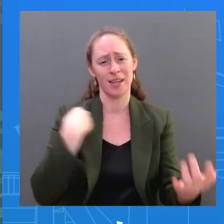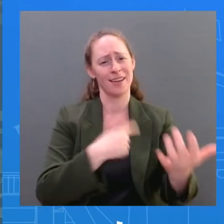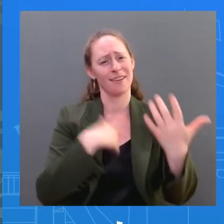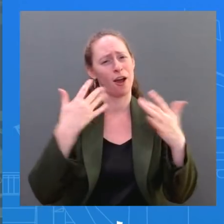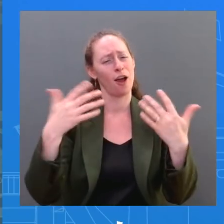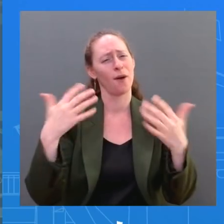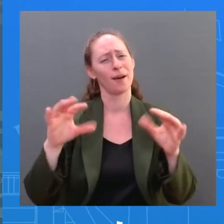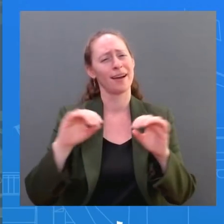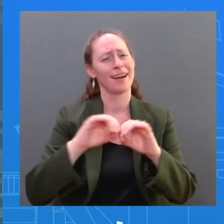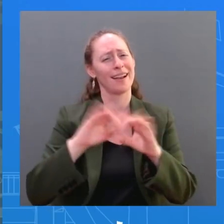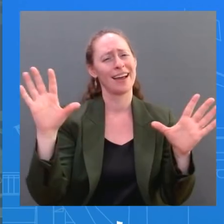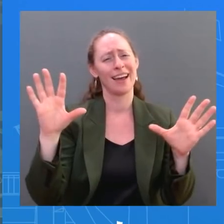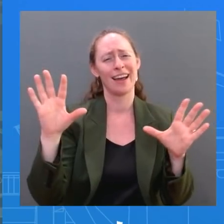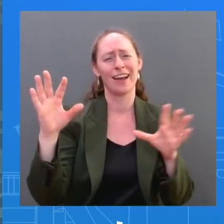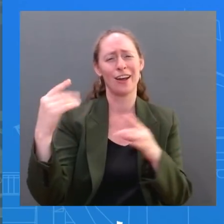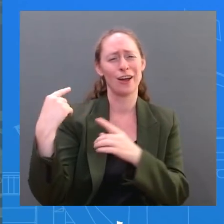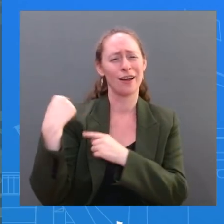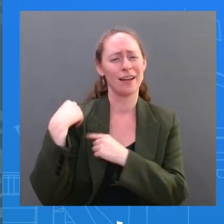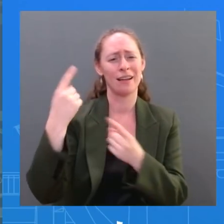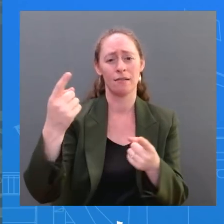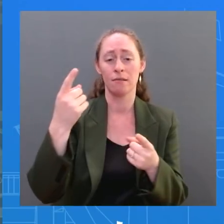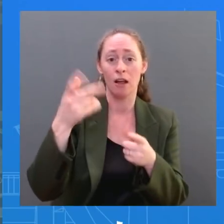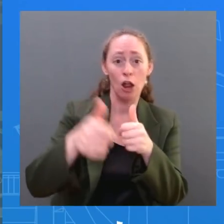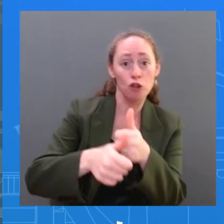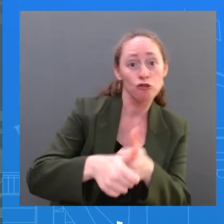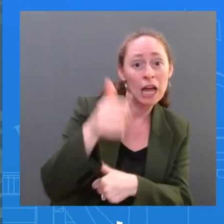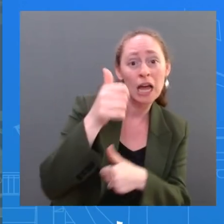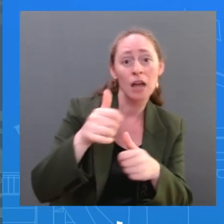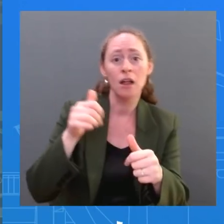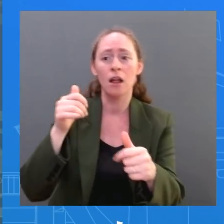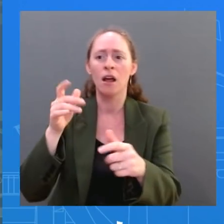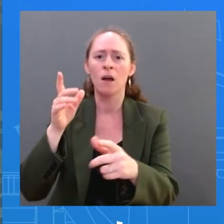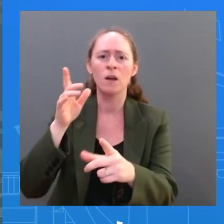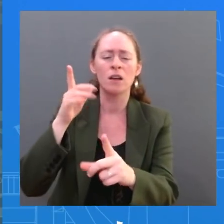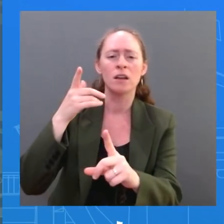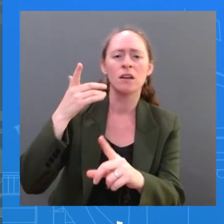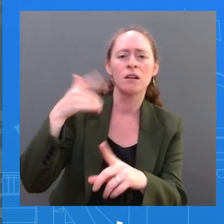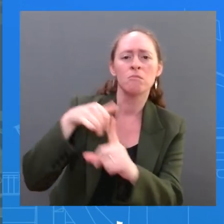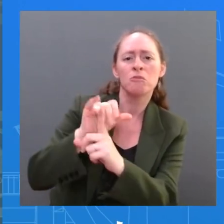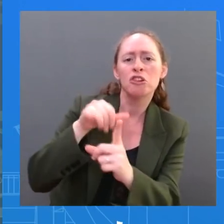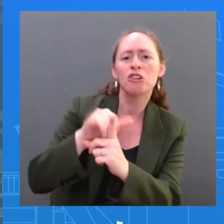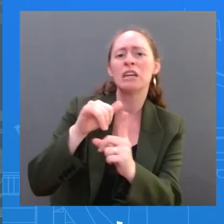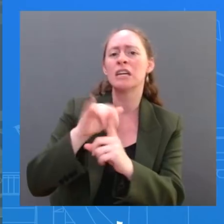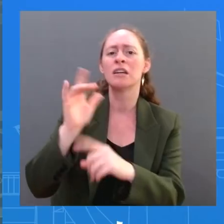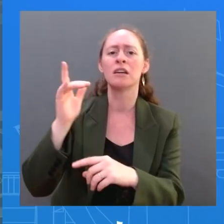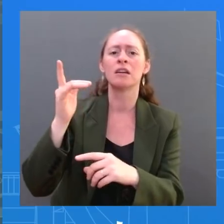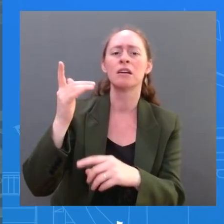in this specific question here. We have condemned that. We have signed --